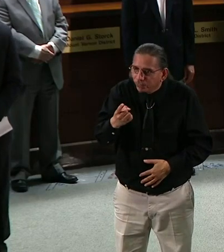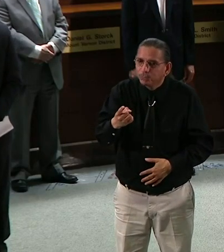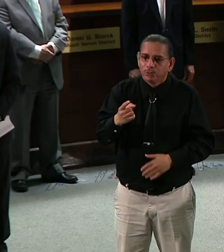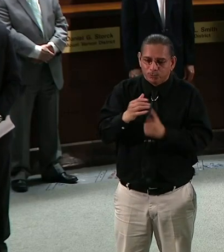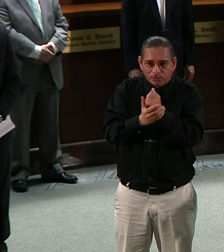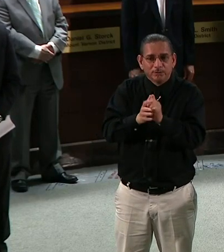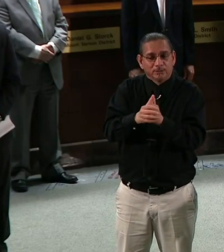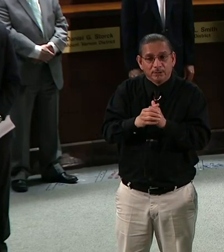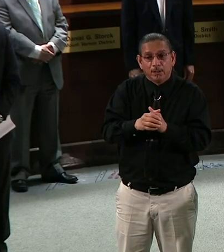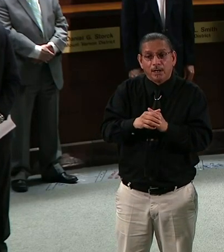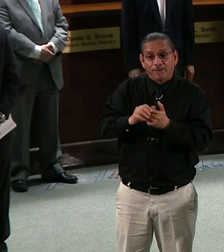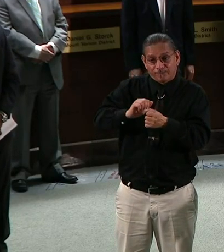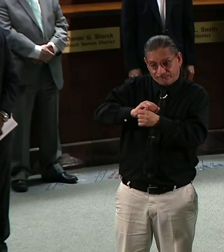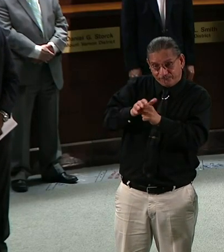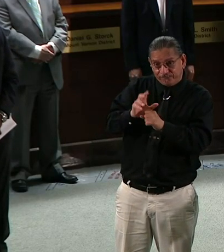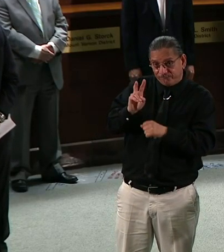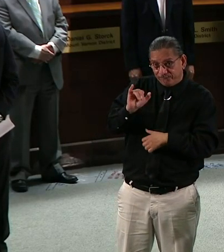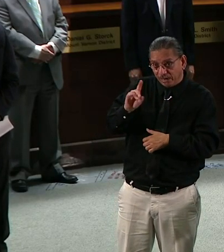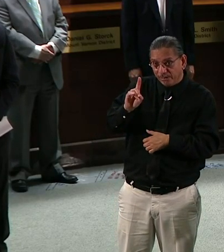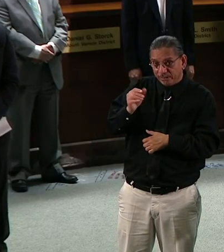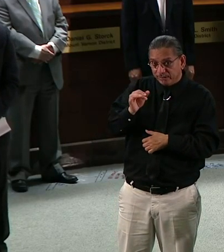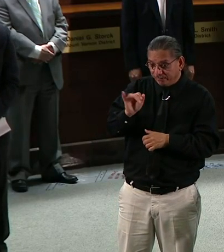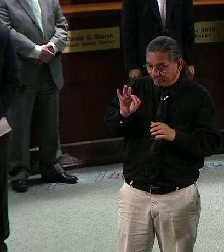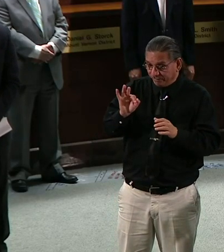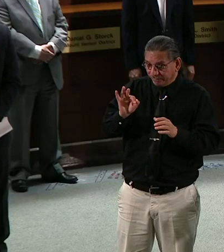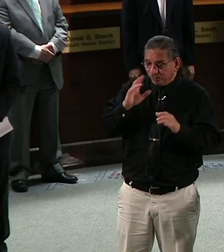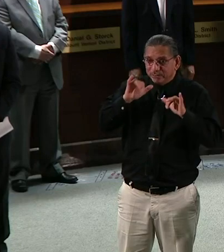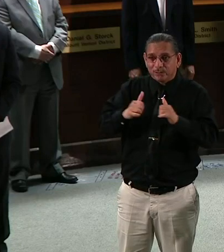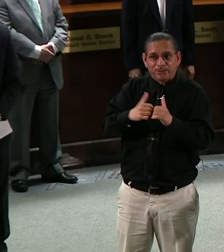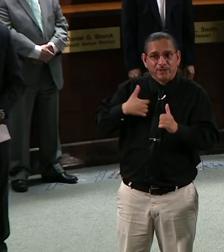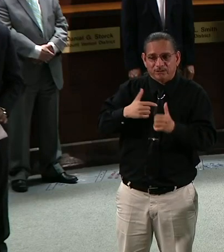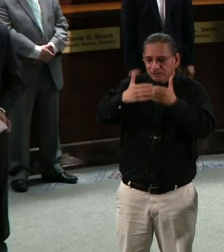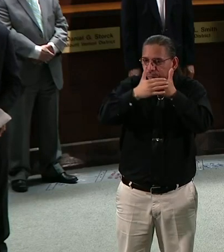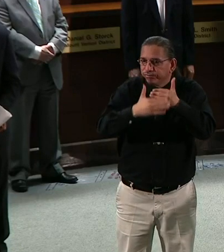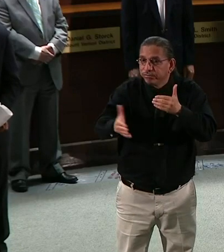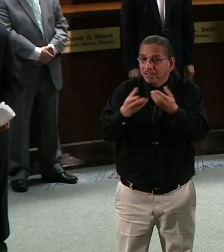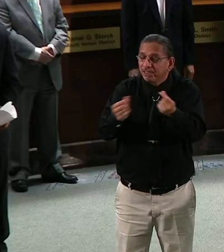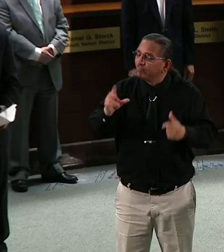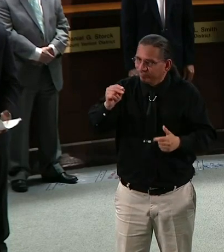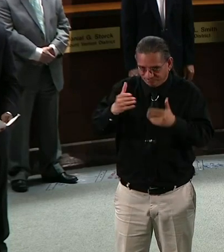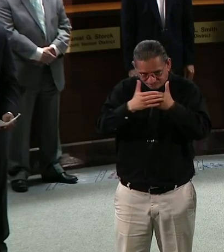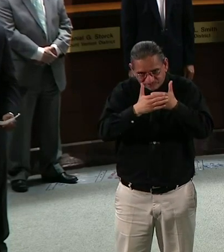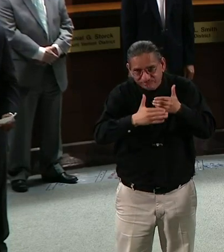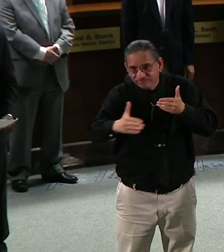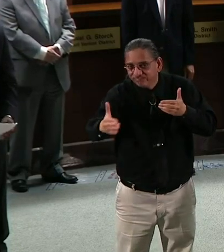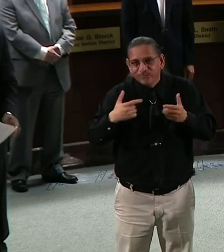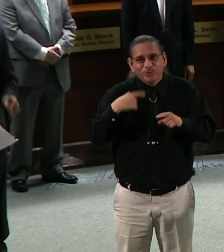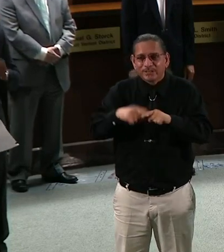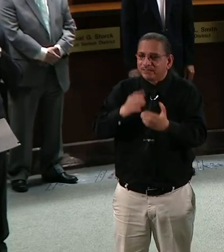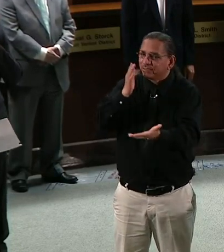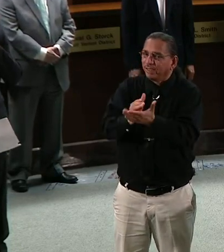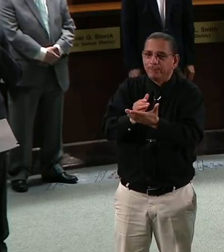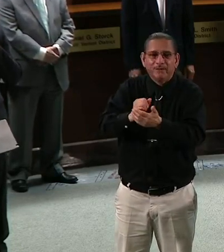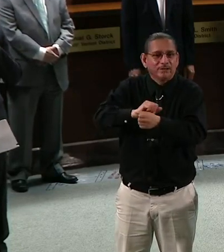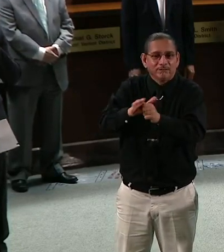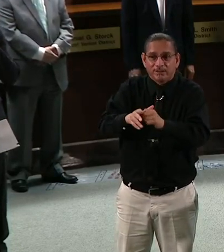MAN IQAMA THE WEST YOU DON'T KNOW EITHER SO BUT IT'S- THAT PERMANENT CIRCLE NOT CIRCLE